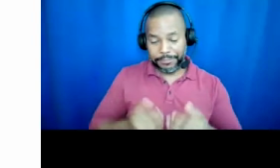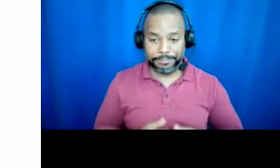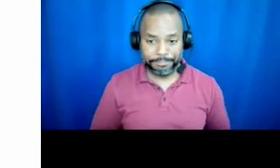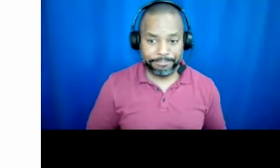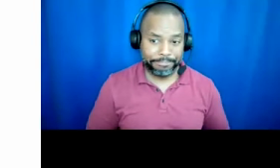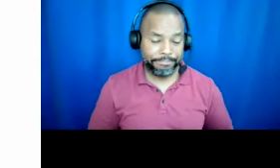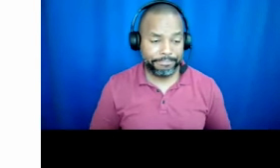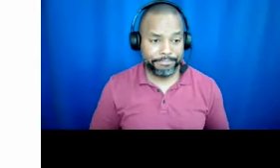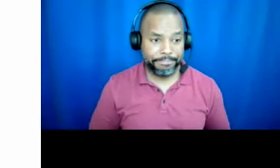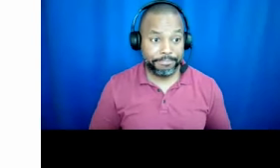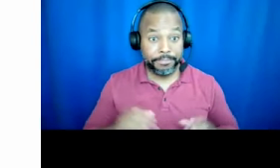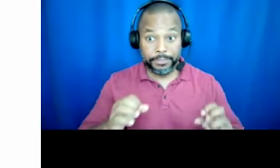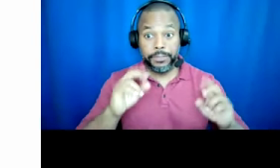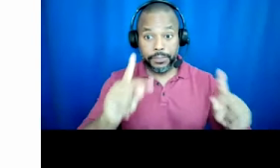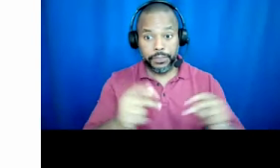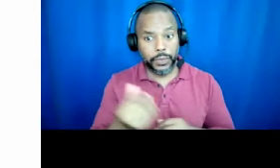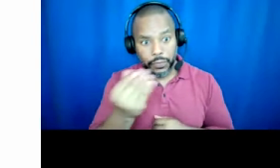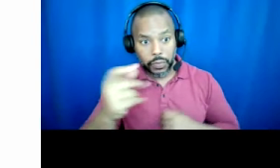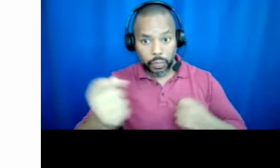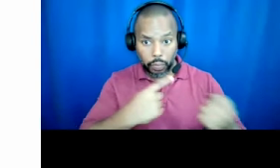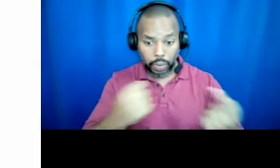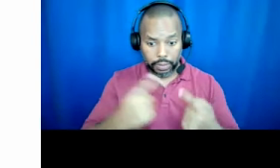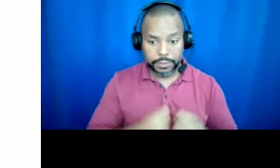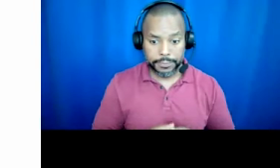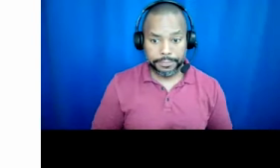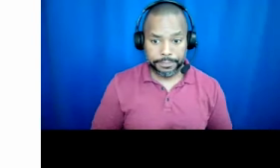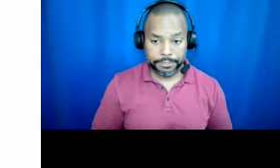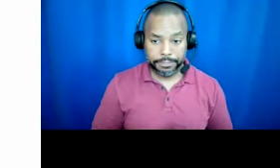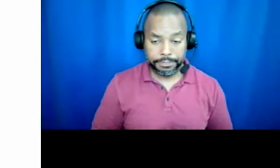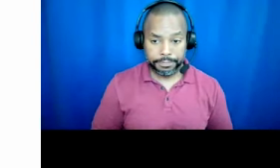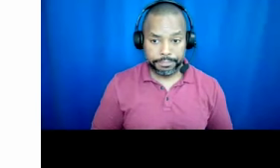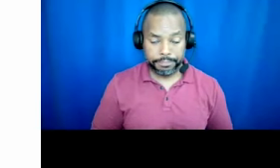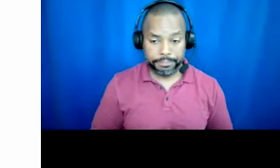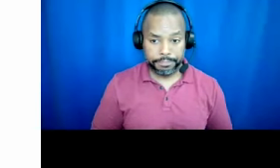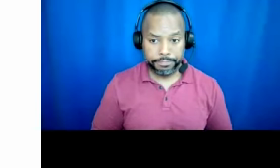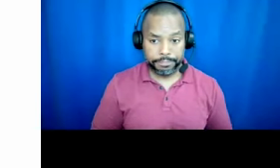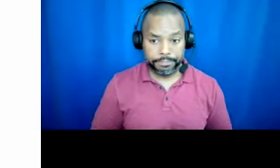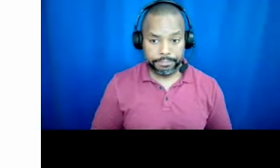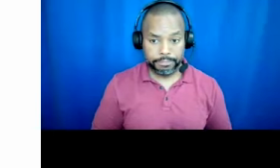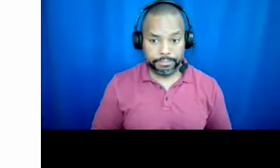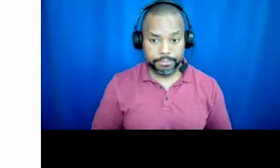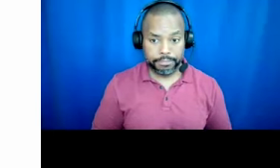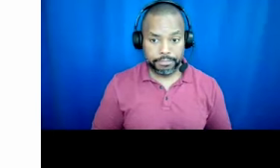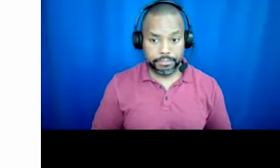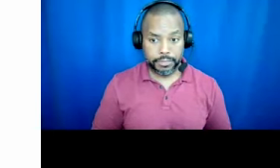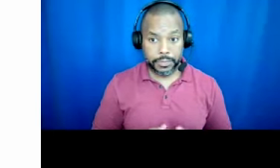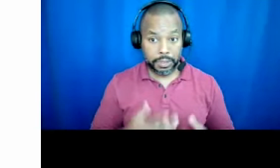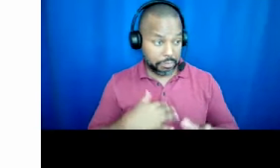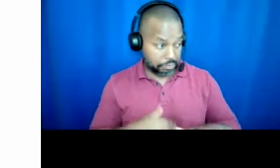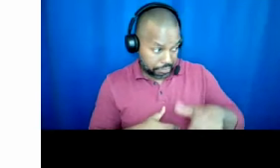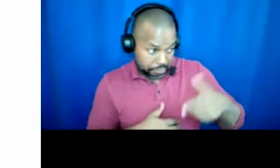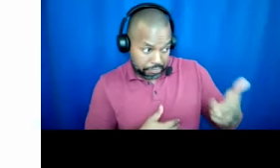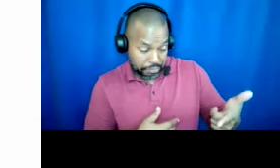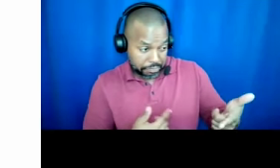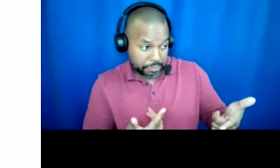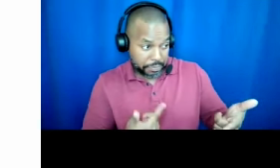Okay, so we have a couple of questions, and I'm going to defer to any of my colleagues. I certainly don't need to take the lead on these.